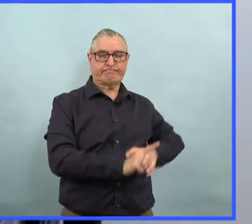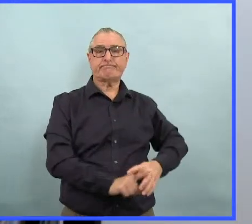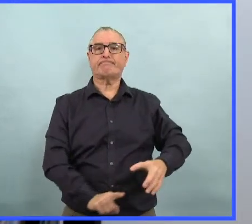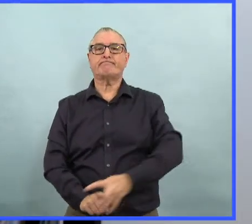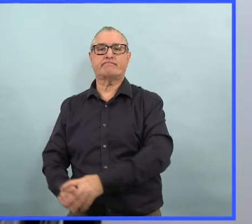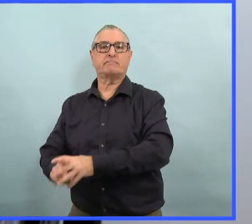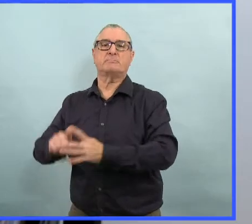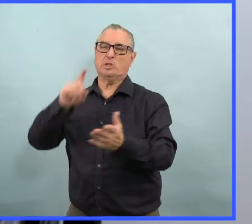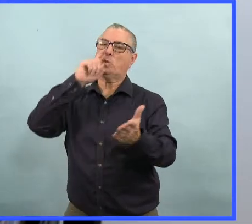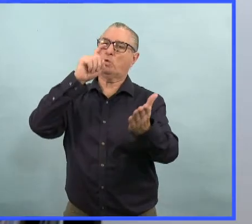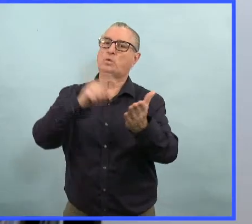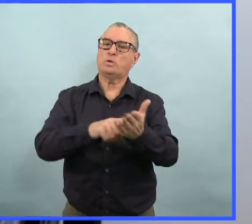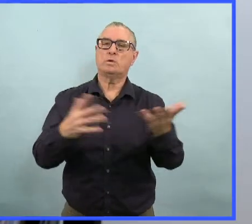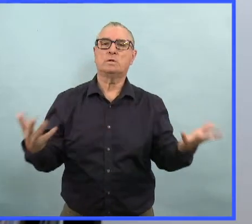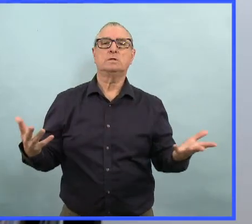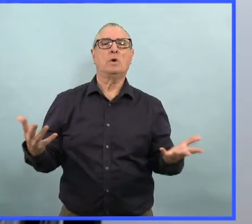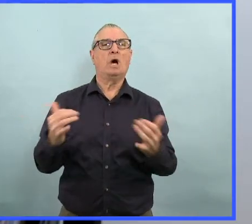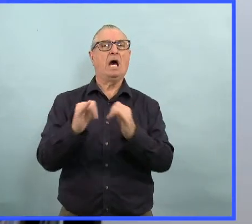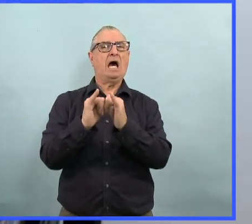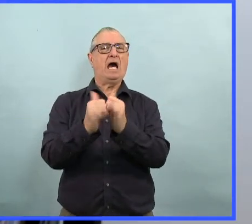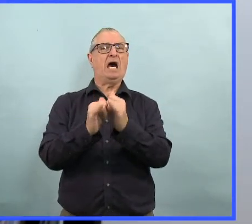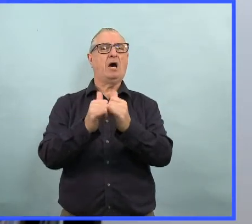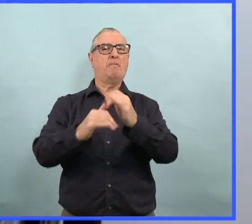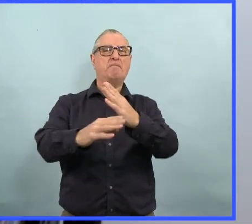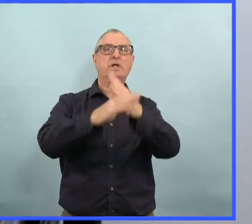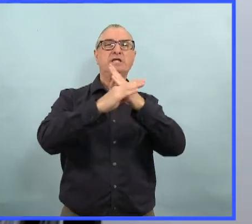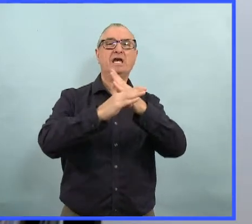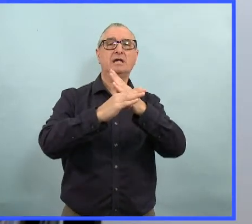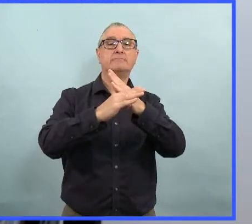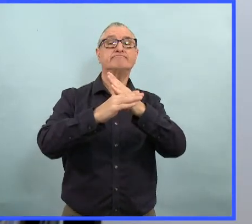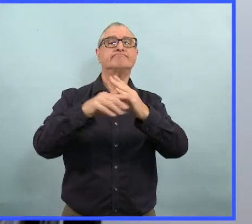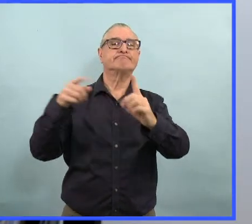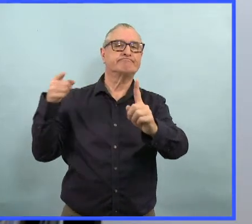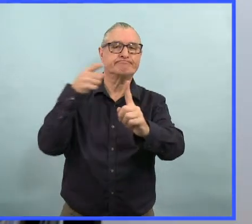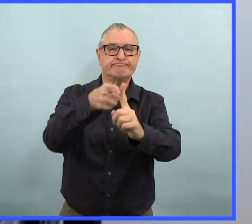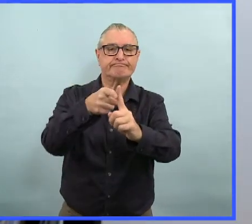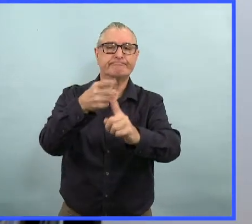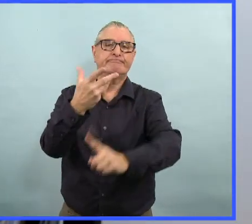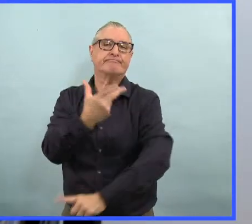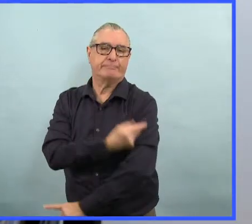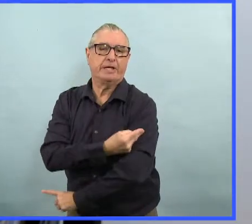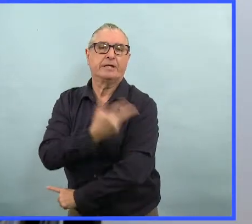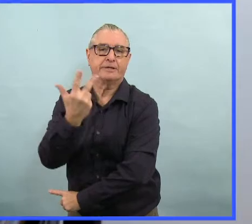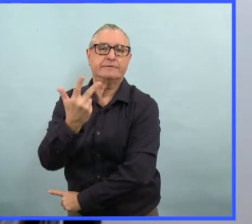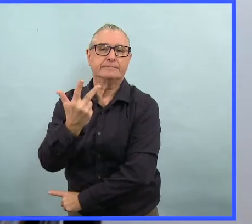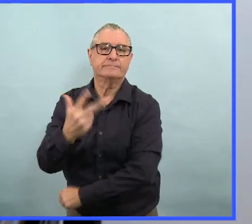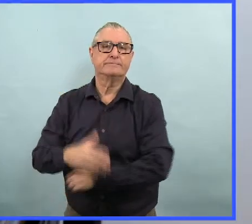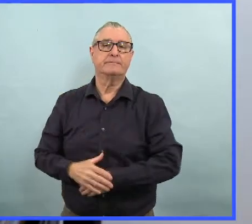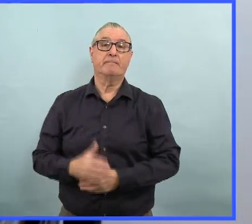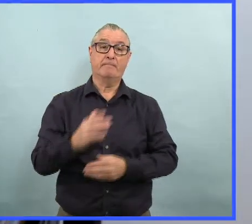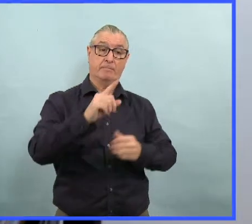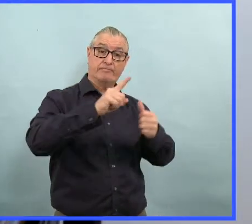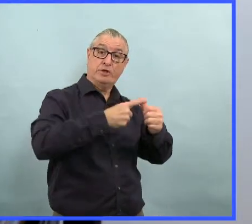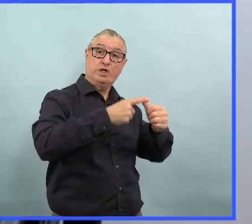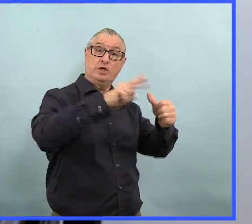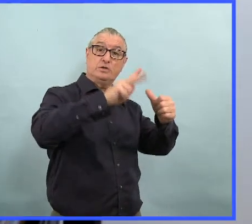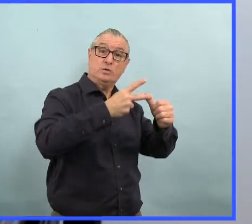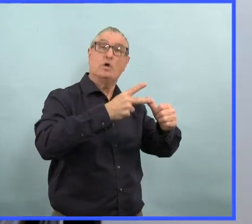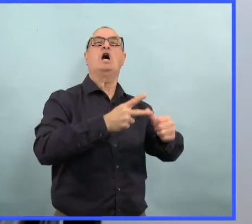measure of ensuring that you are fully vaccinated and had your booster so today i want to expand uh